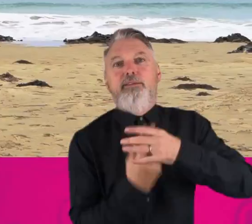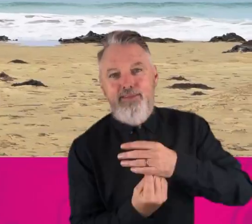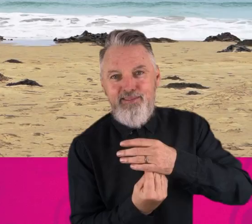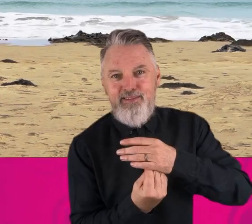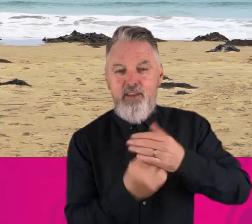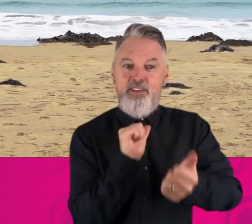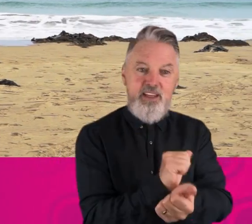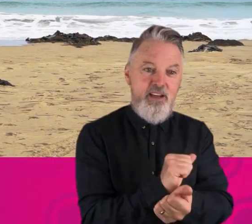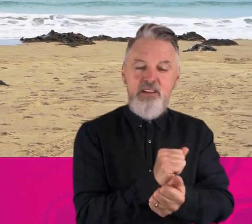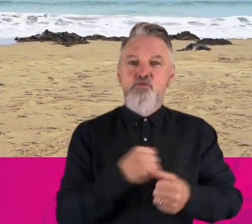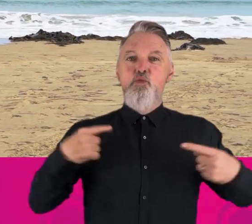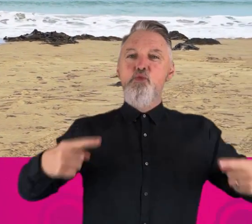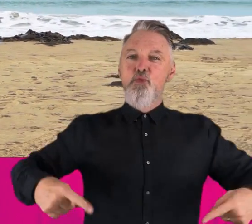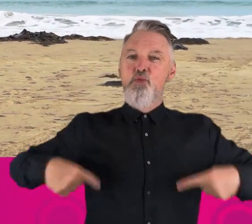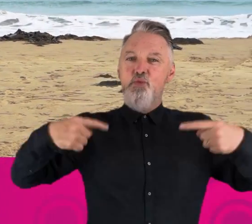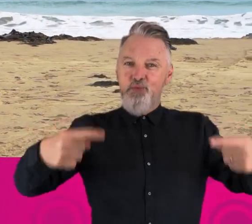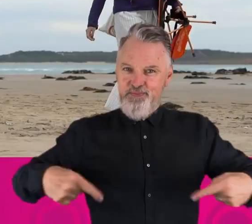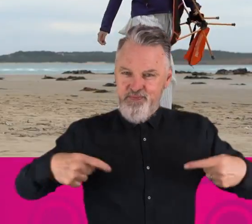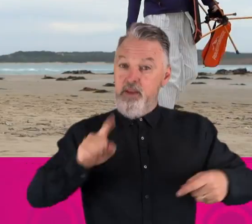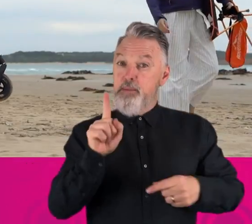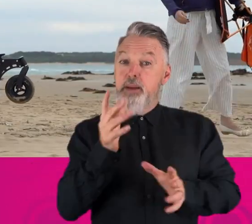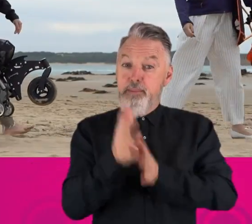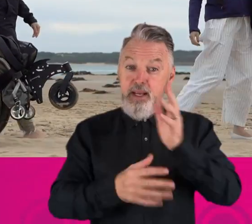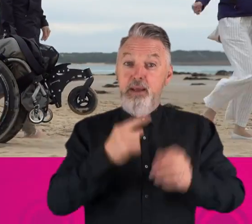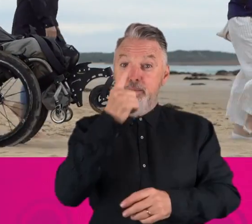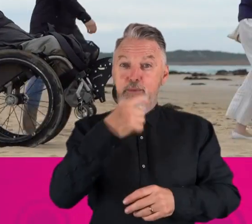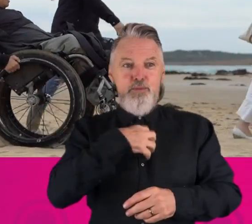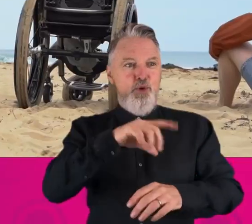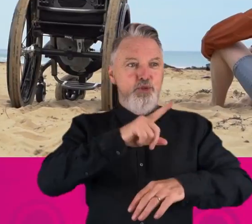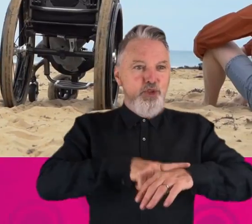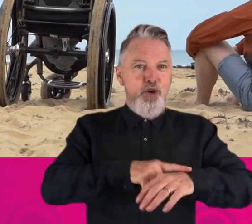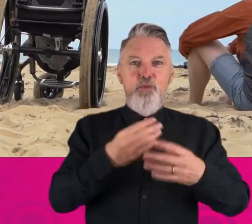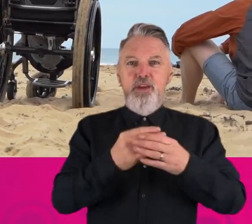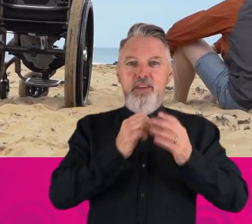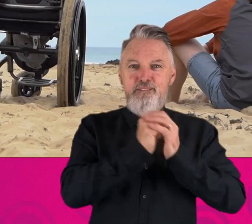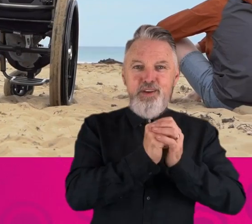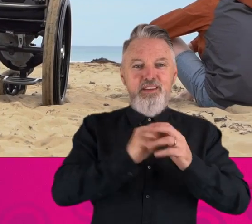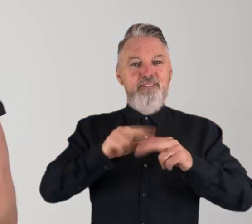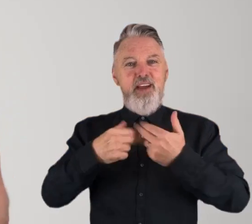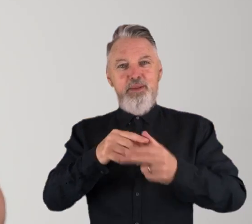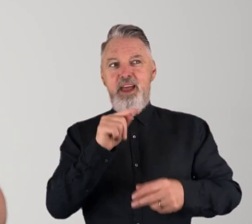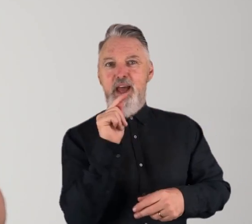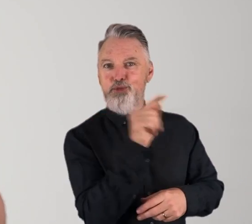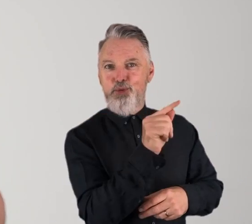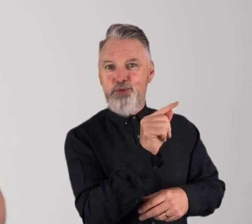But ultimately, this is about enabling people, to spend better time with friends and family, outdoors. Our early customers love them.